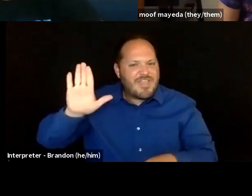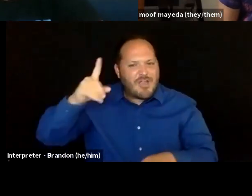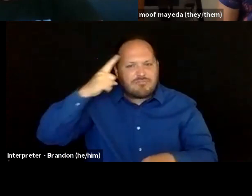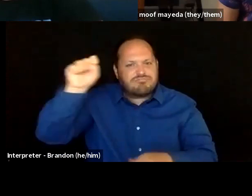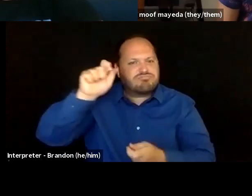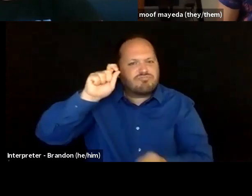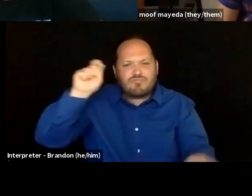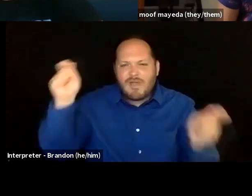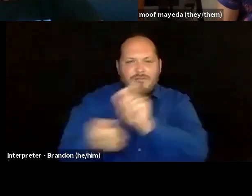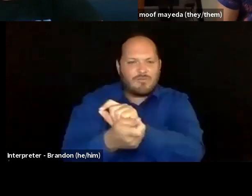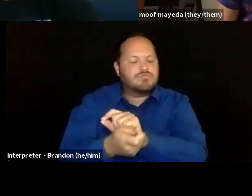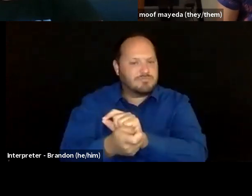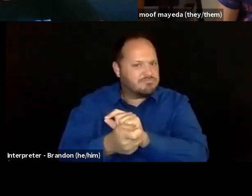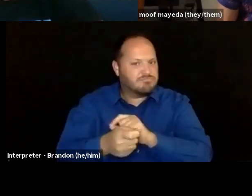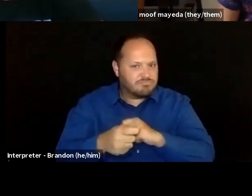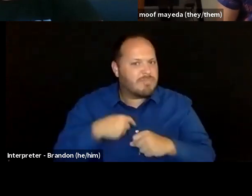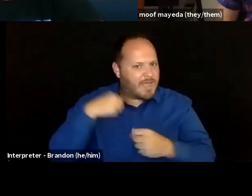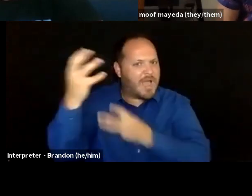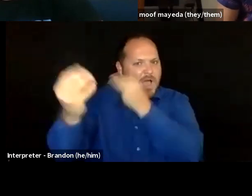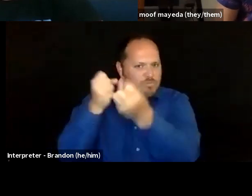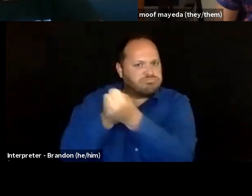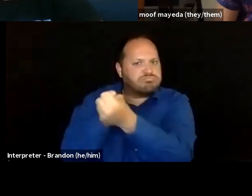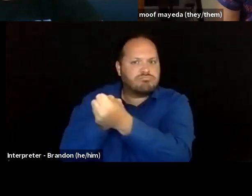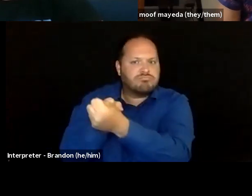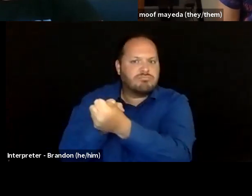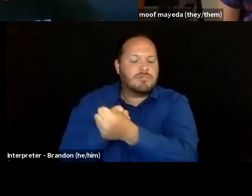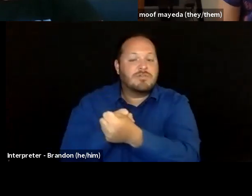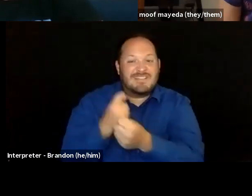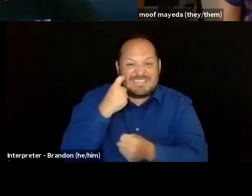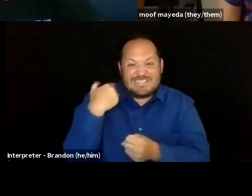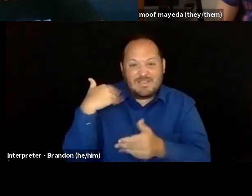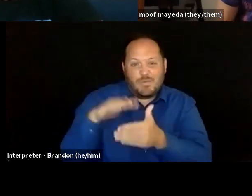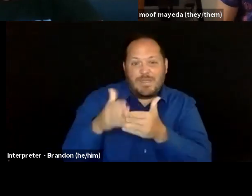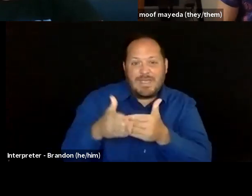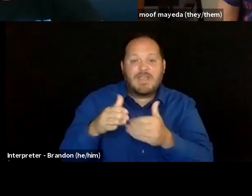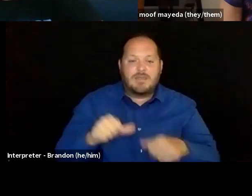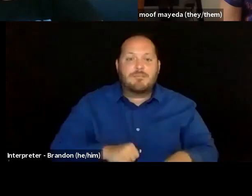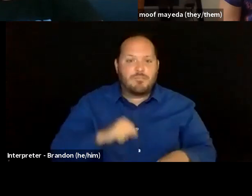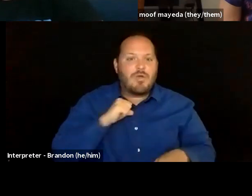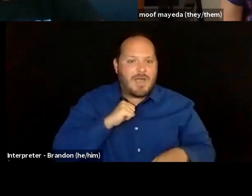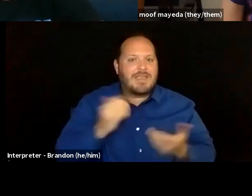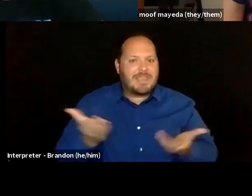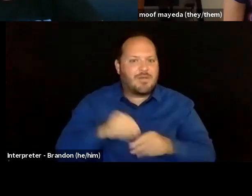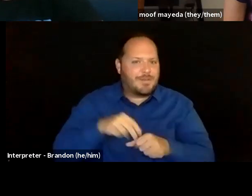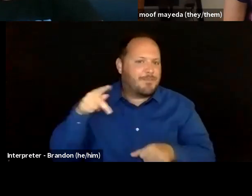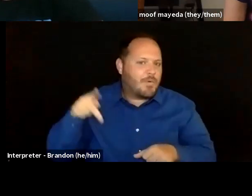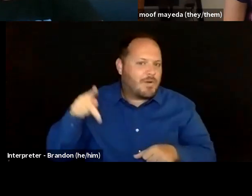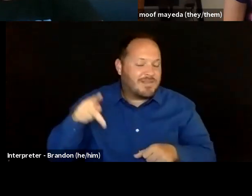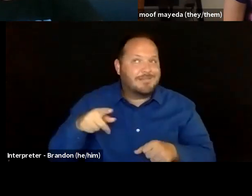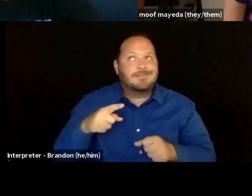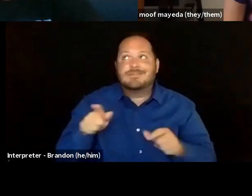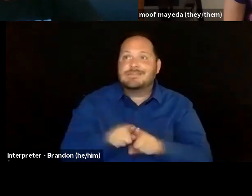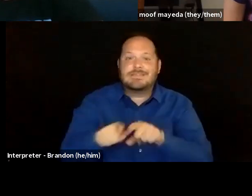think back to how participating in, like, no police at Pride